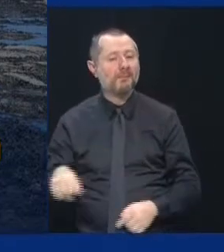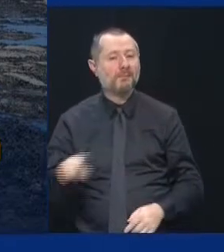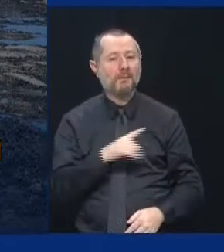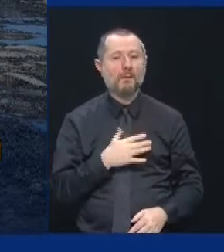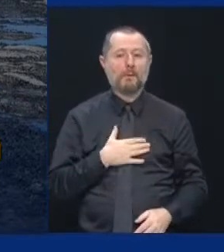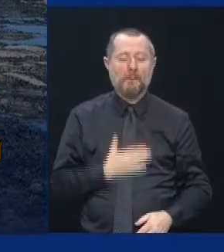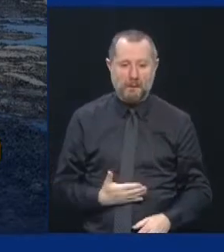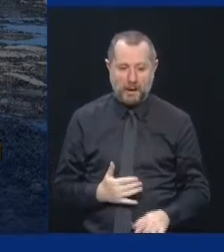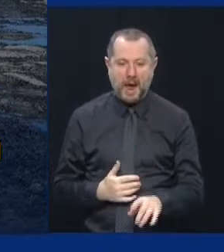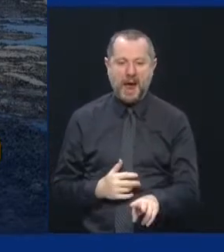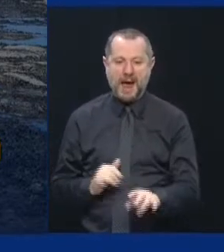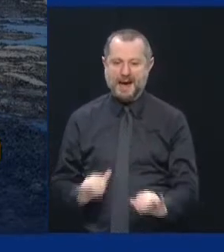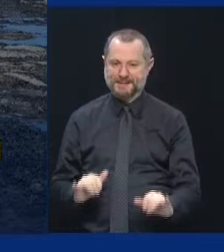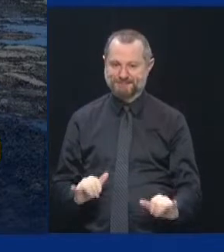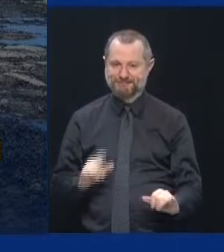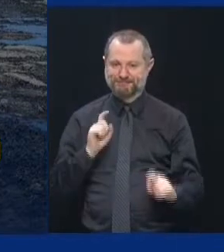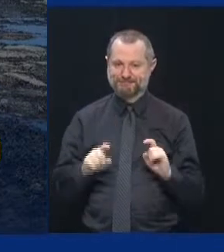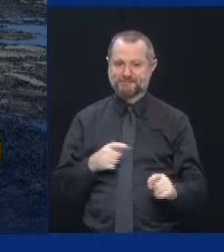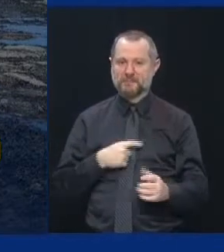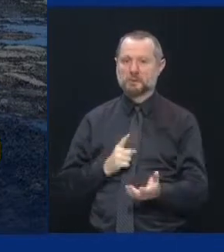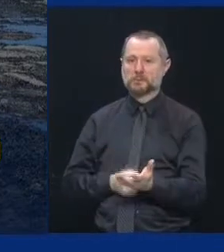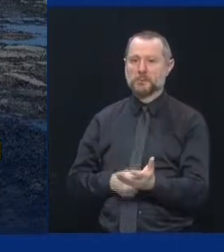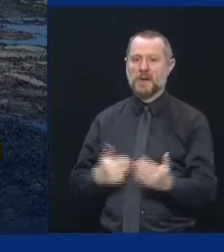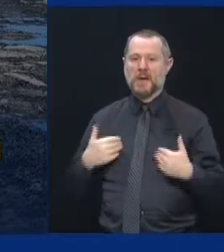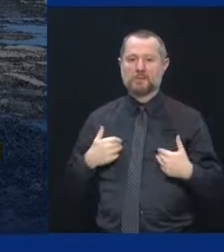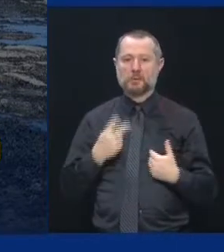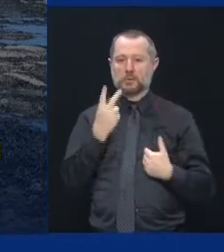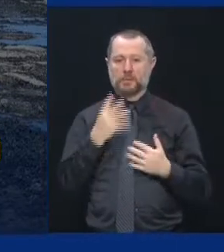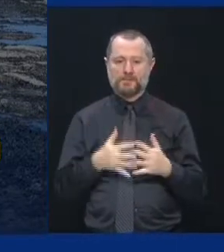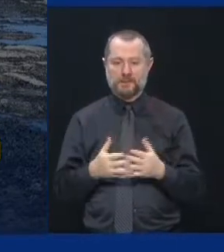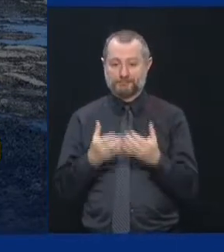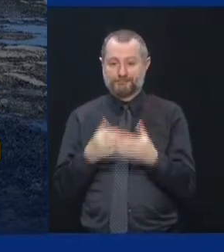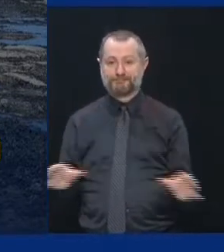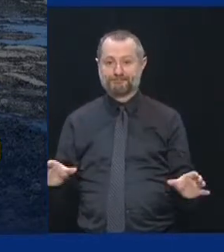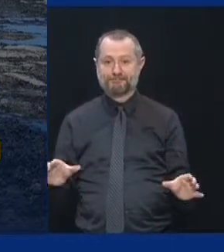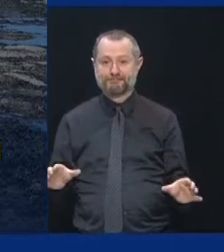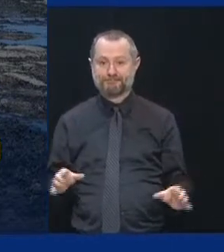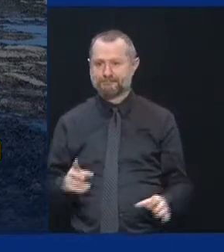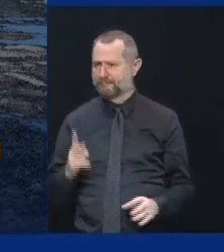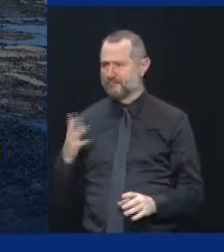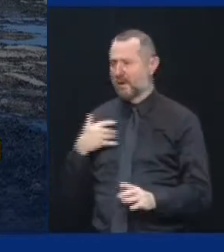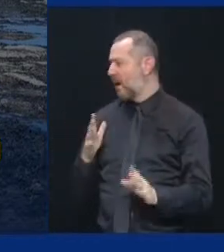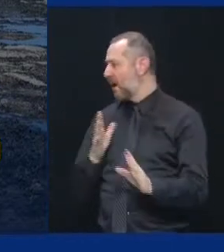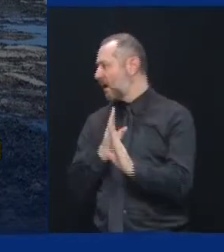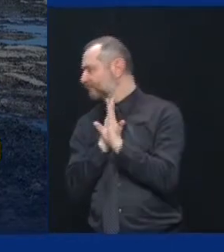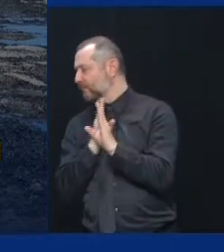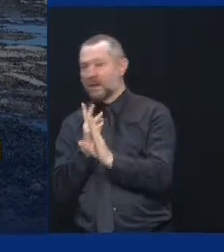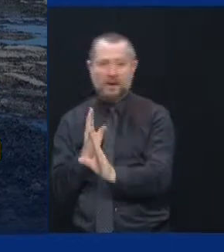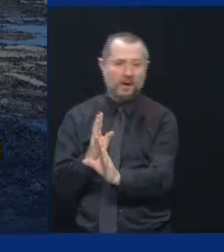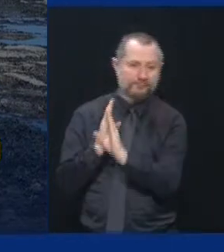BUT WAS NOT READILY APPARENT UNLESS YOU WANTED TO SEE IT AND THERE WERE MANY WHO DID SEE IT AND WE TALKED ABOUT TWO